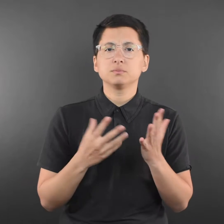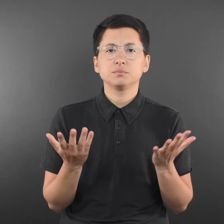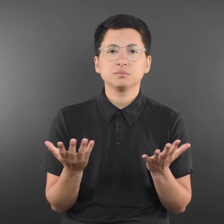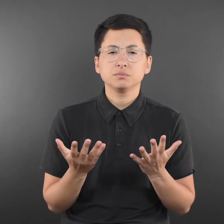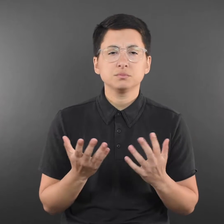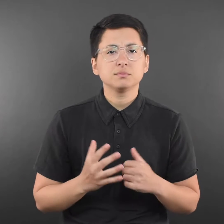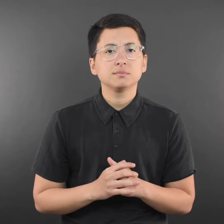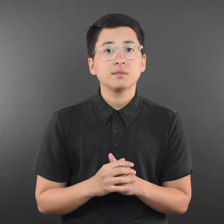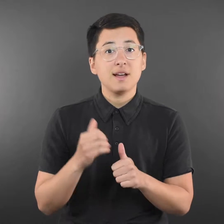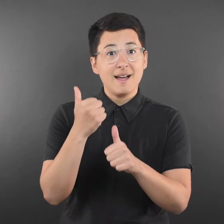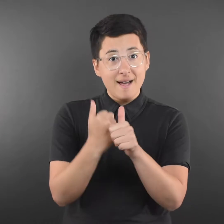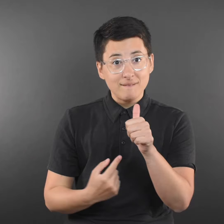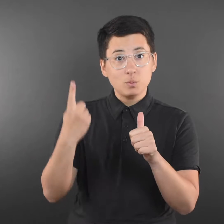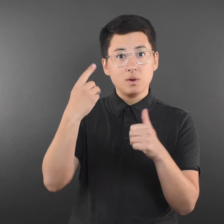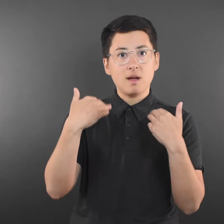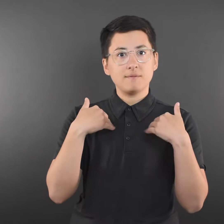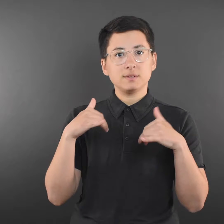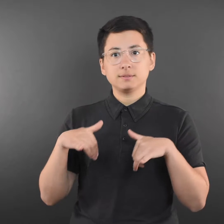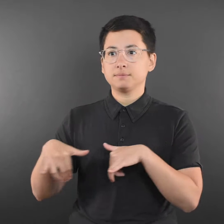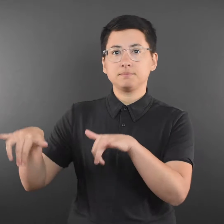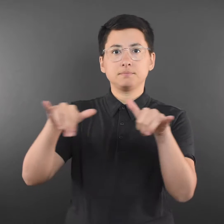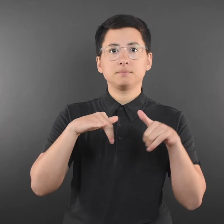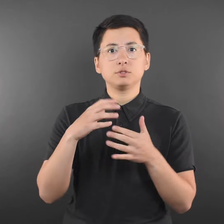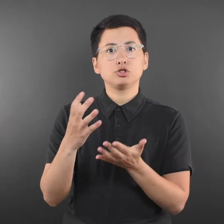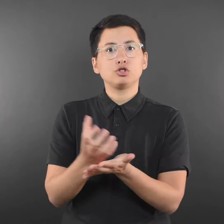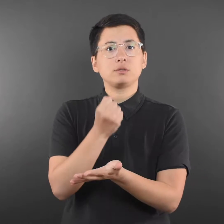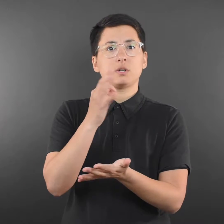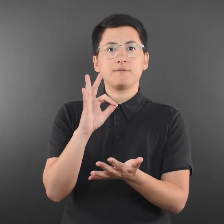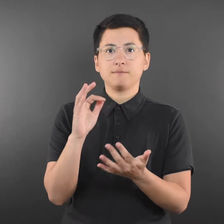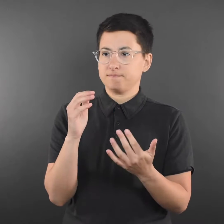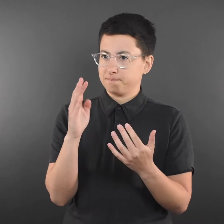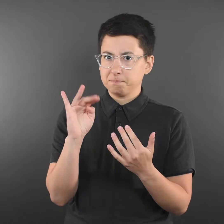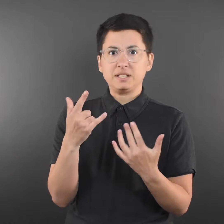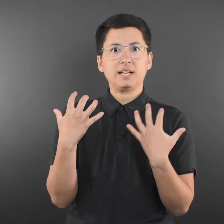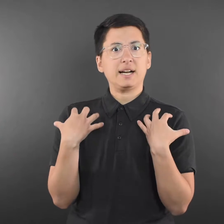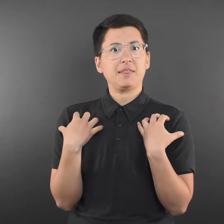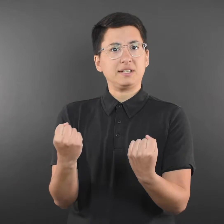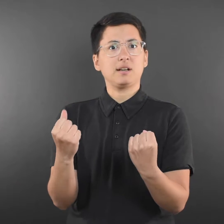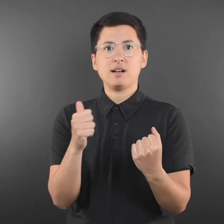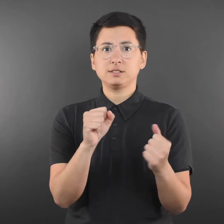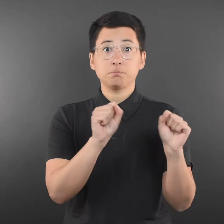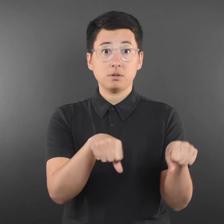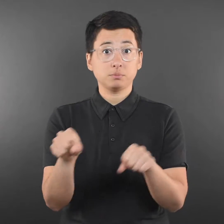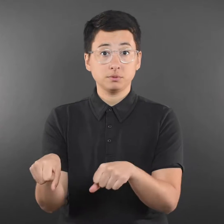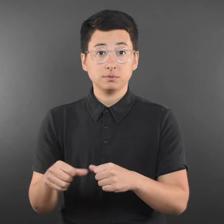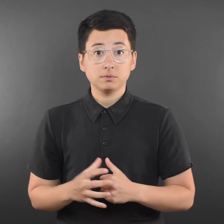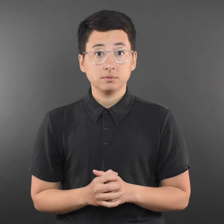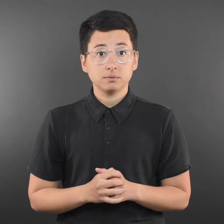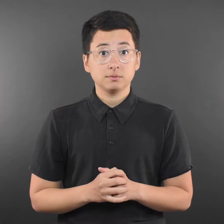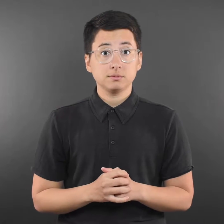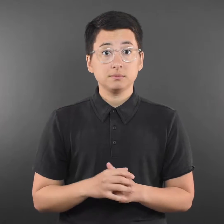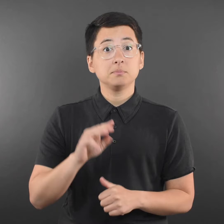Health equity means everyone has the same chance to be as healthy as possible.